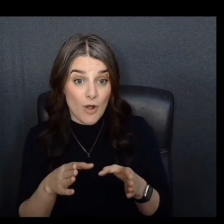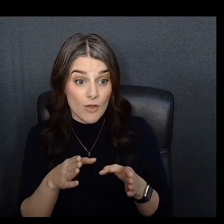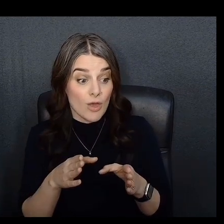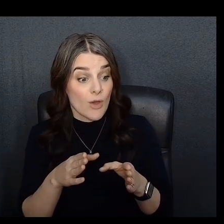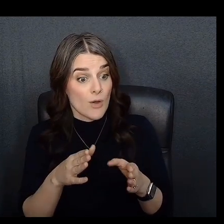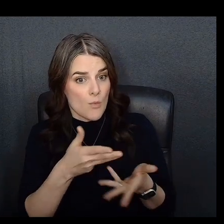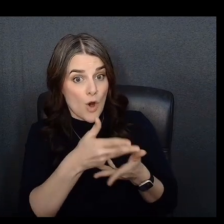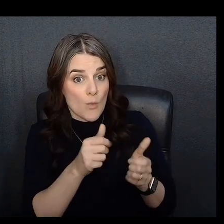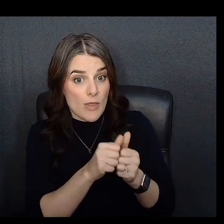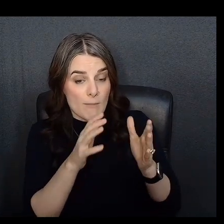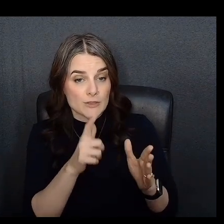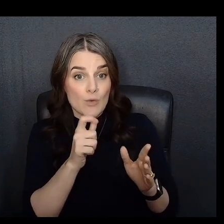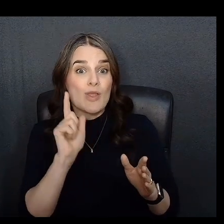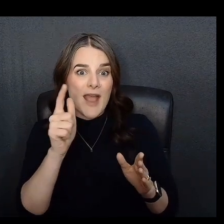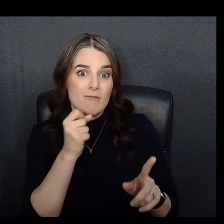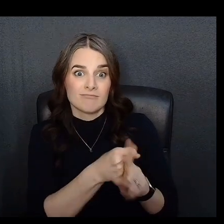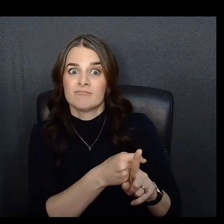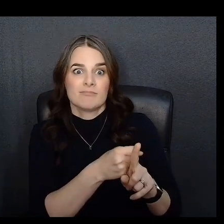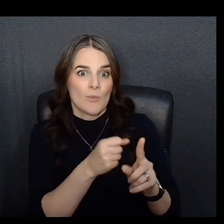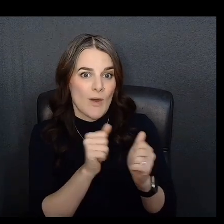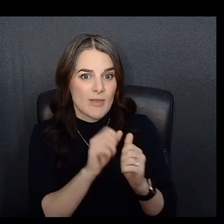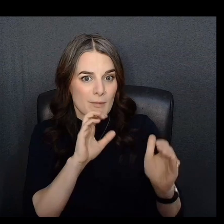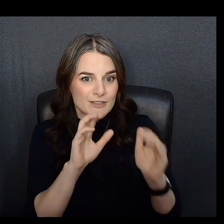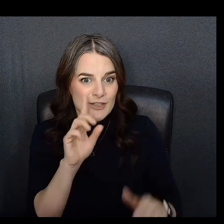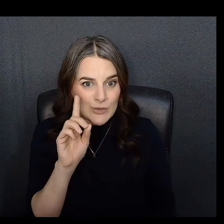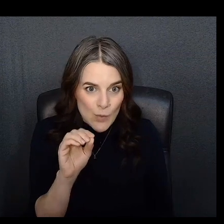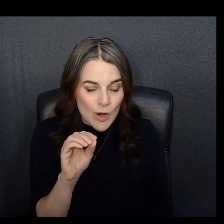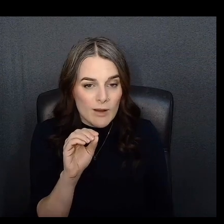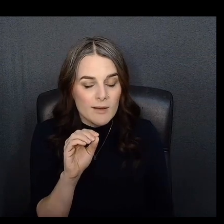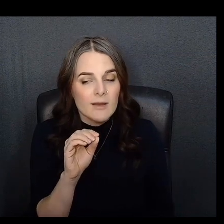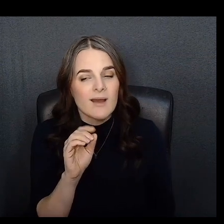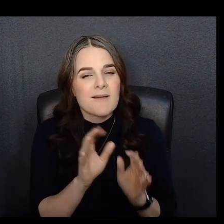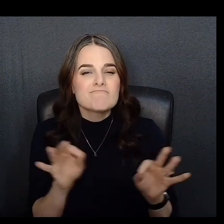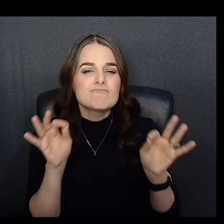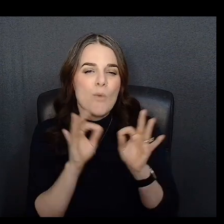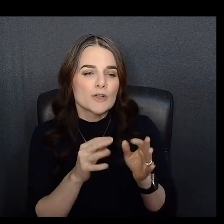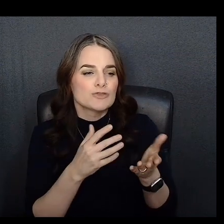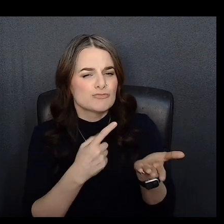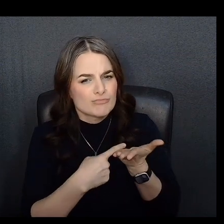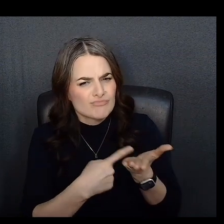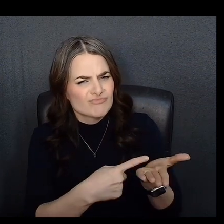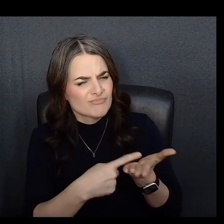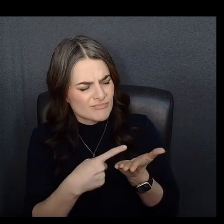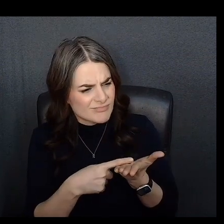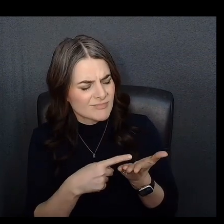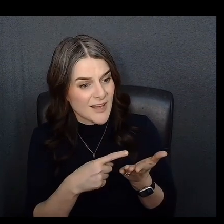being able to support them in this type of-- having conversations about this. Seeing if that this is an area that they want support in,